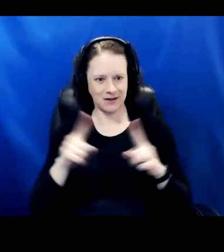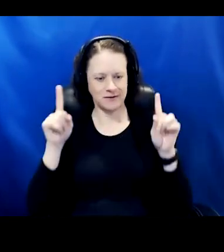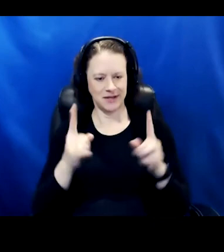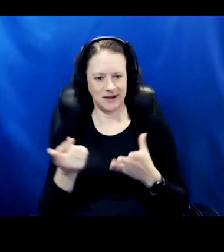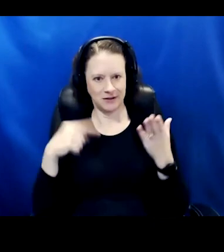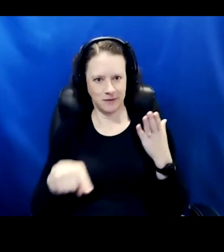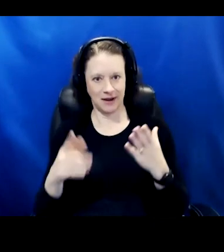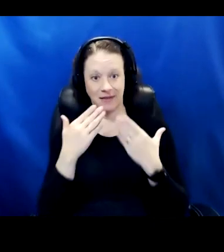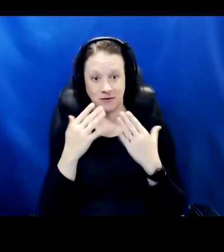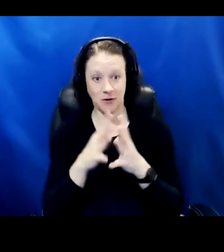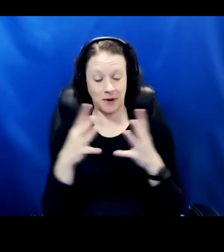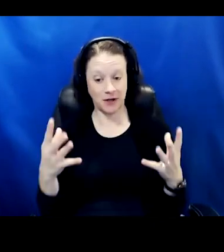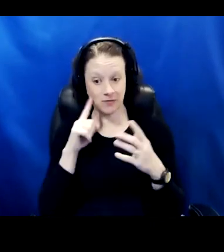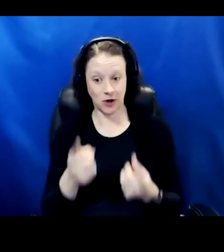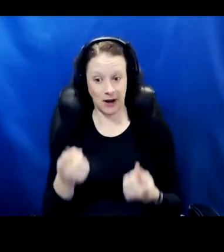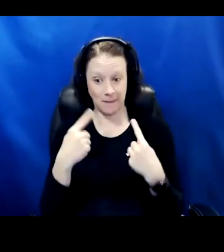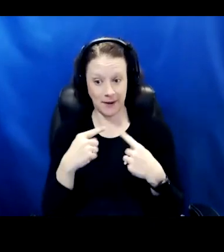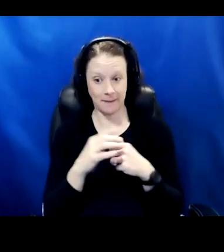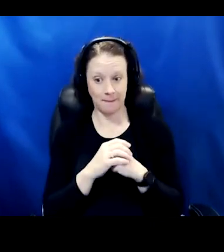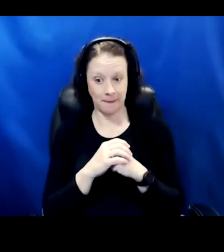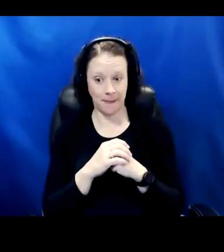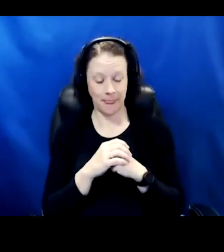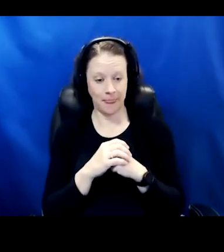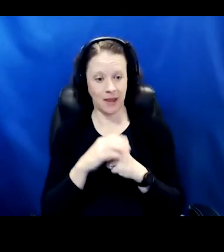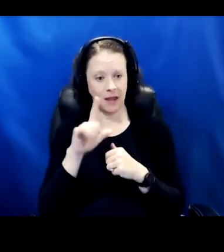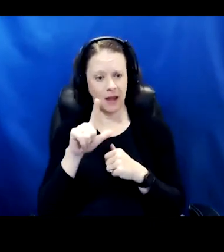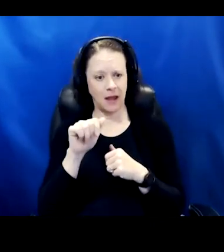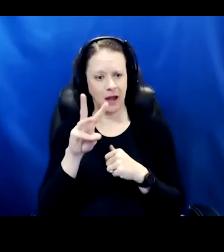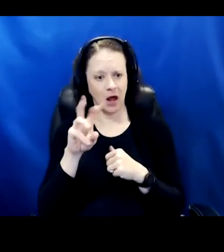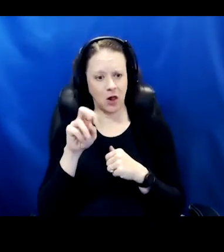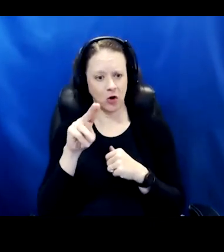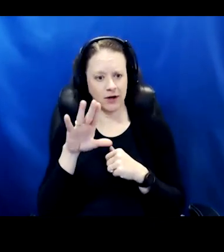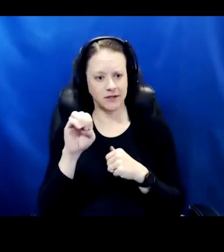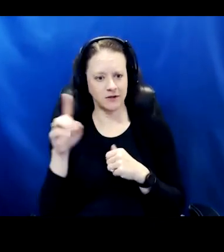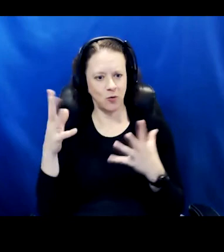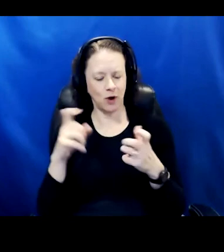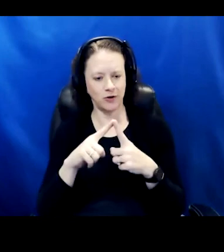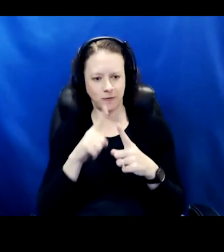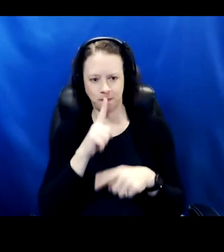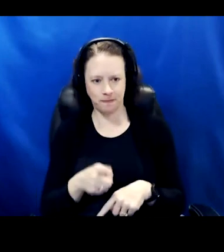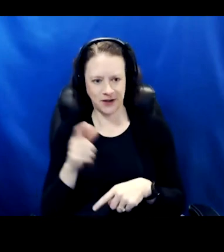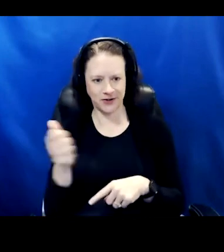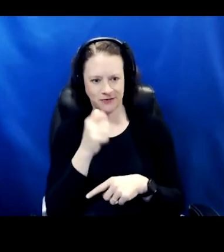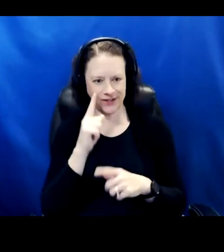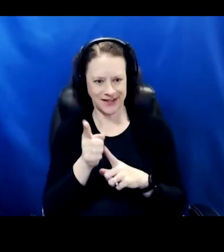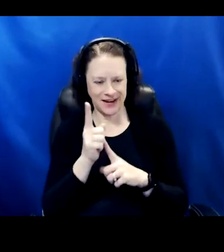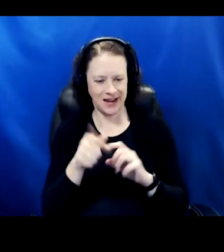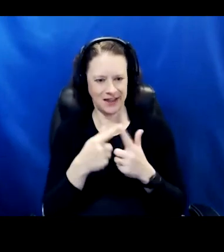There is Lawrence, do you want to unmute yourself for a second and just say what the, where people can submit their questions